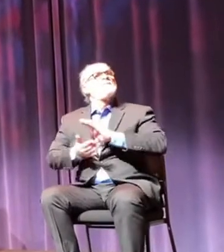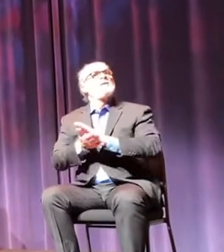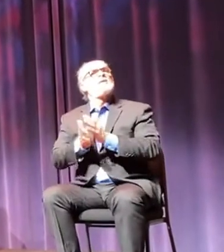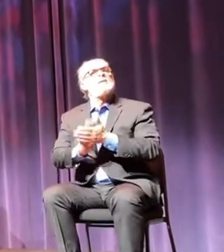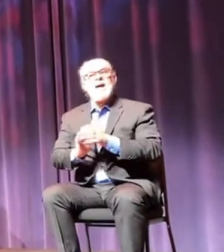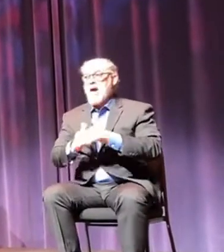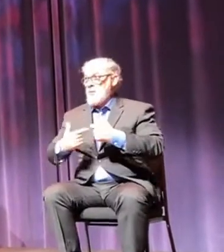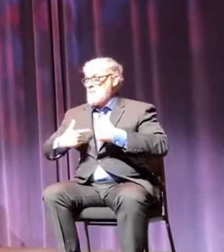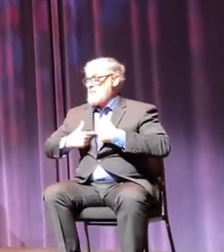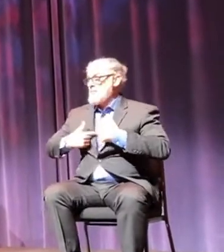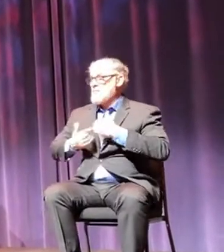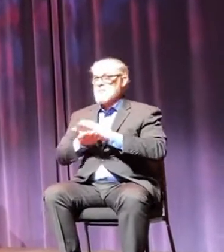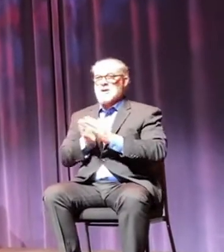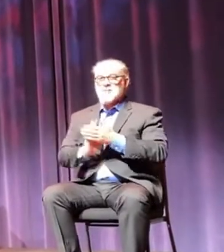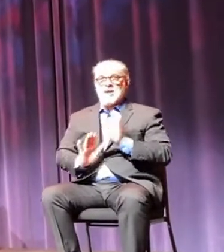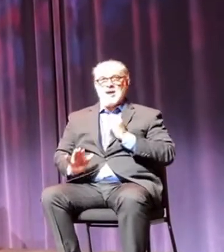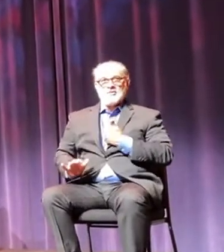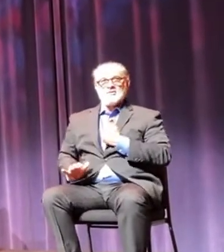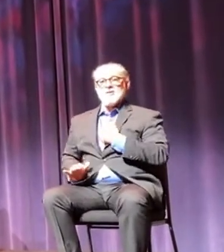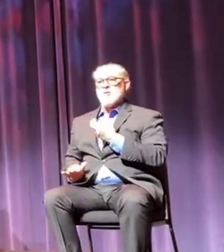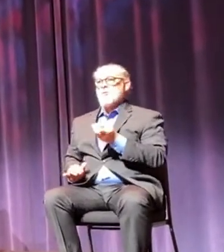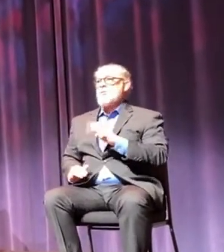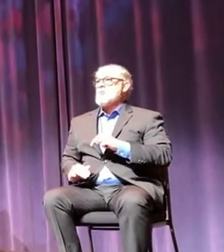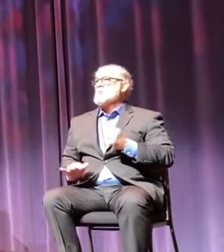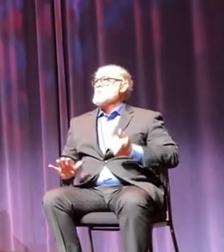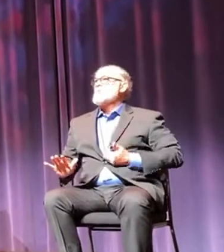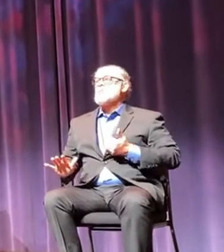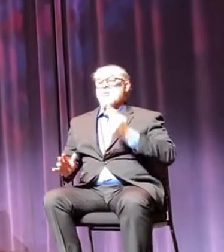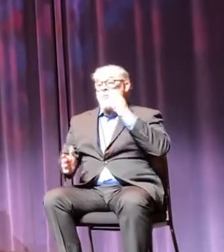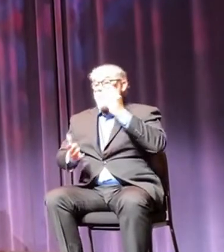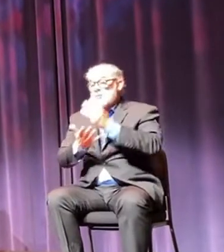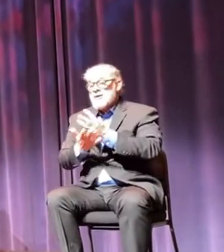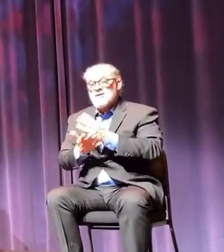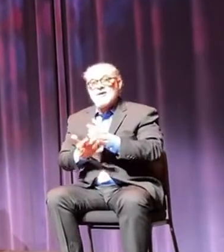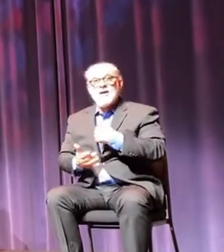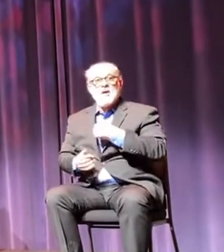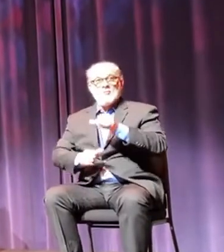How my selves became their own witnesses, how my selves and I are witnessing each other,